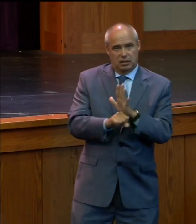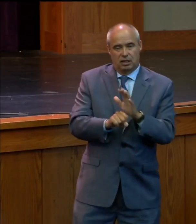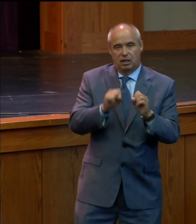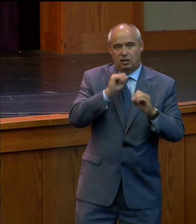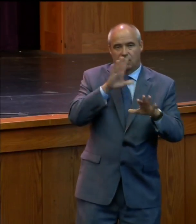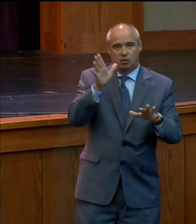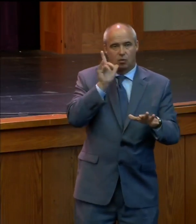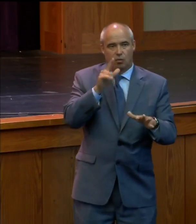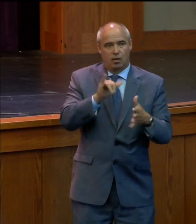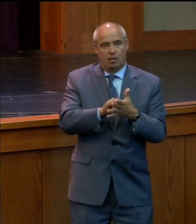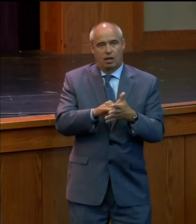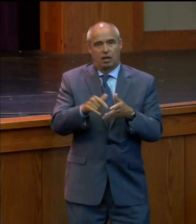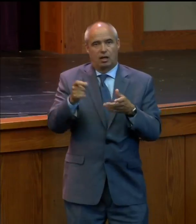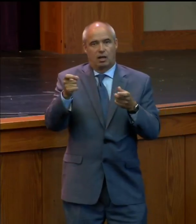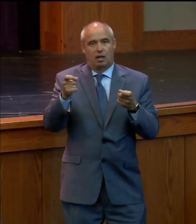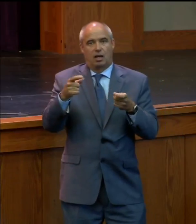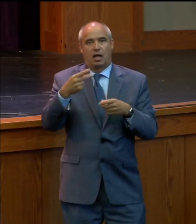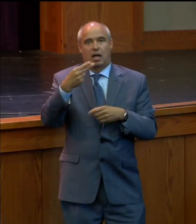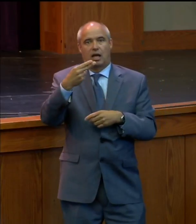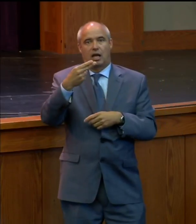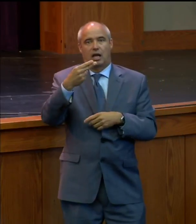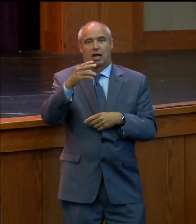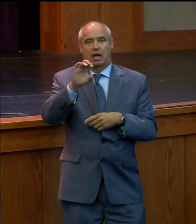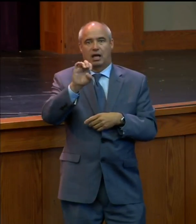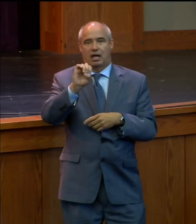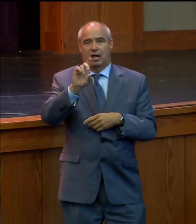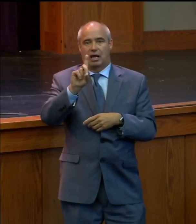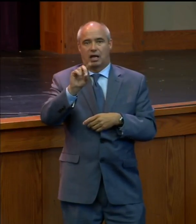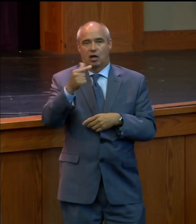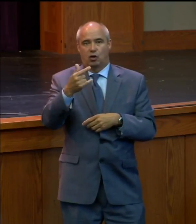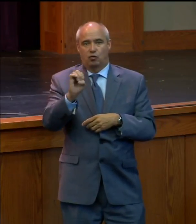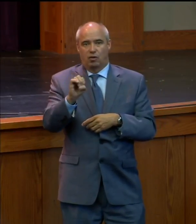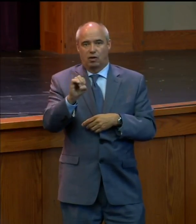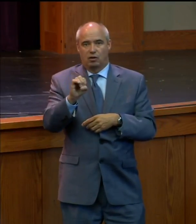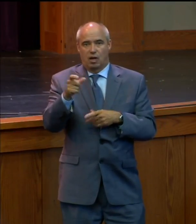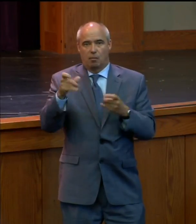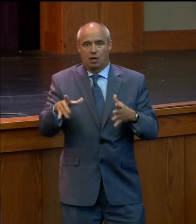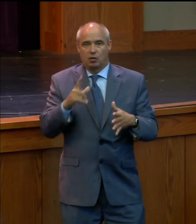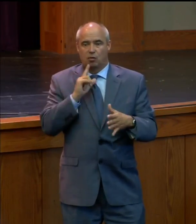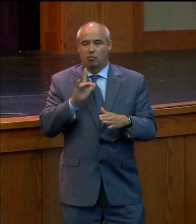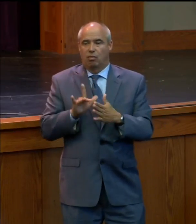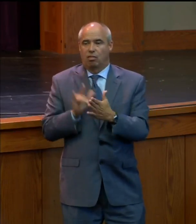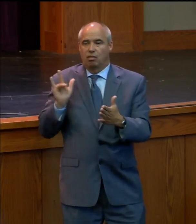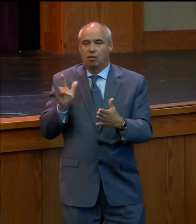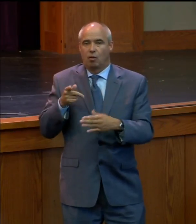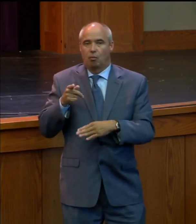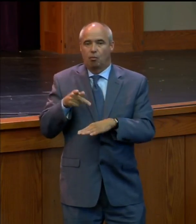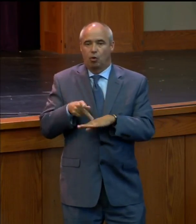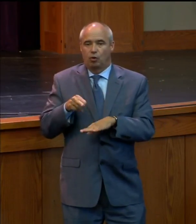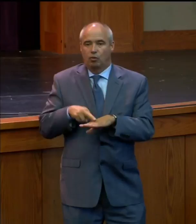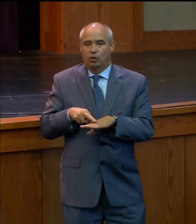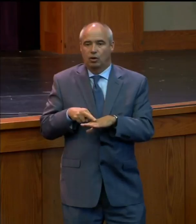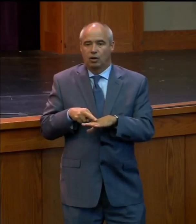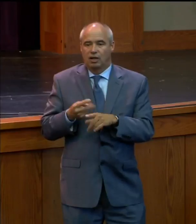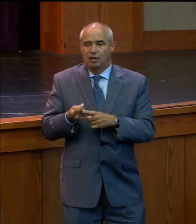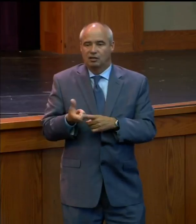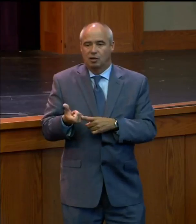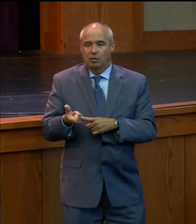HEDGE FUND MANAGERS WERE ABLE TO TAKE ADVANTAGE OF PUERTO RICO'S EXEMPTION FROM THE SAME RIGHTS THAT ARE AVAILABLE TO EVERY